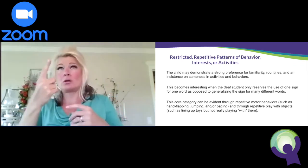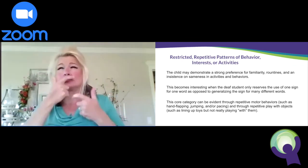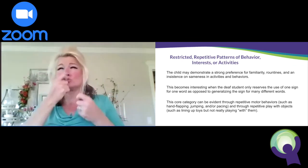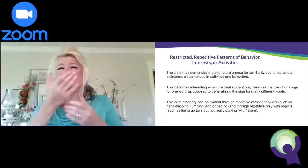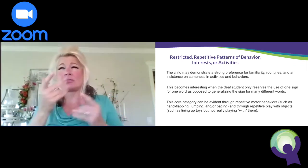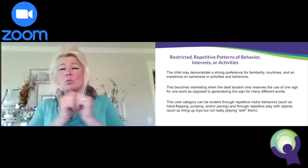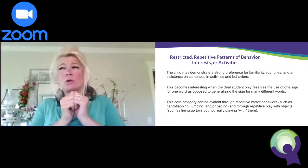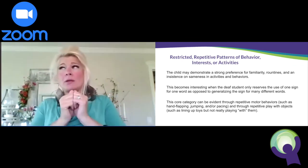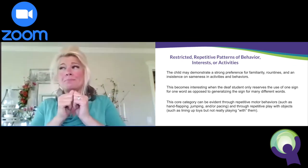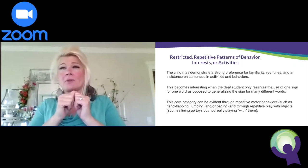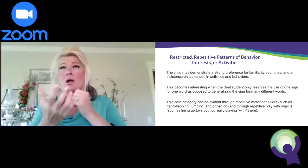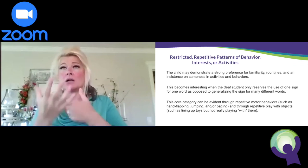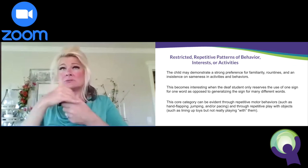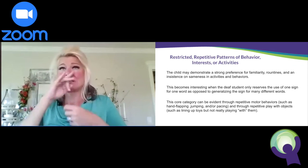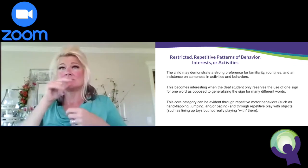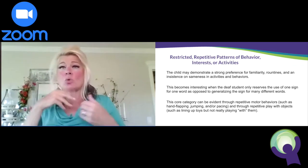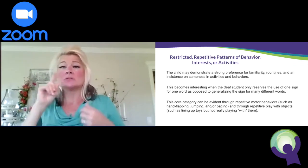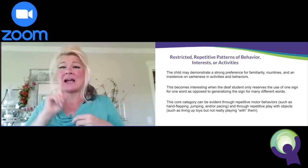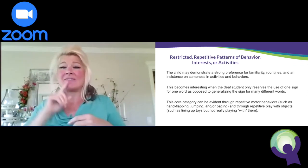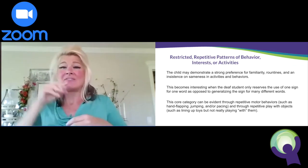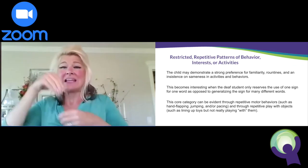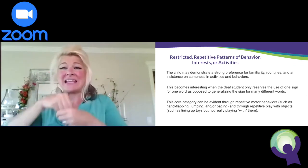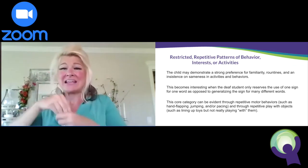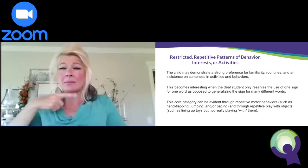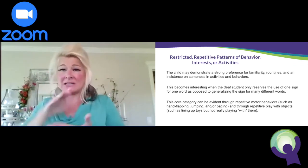scripting and looking things that maybe they're interested in.